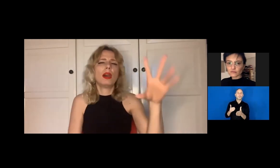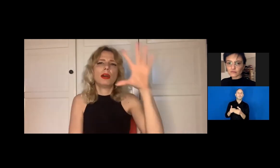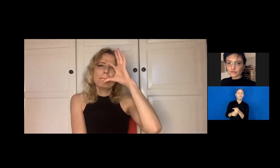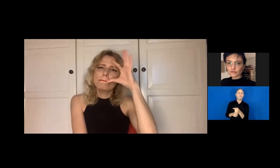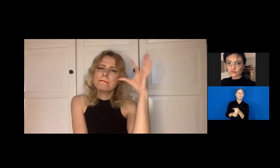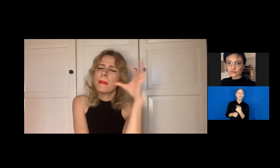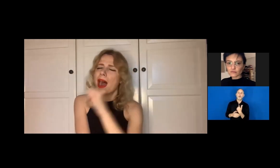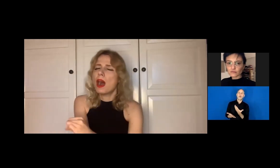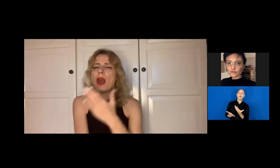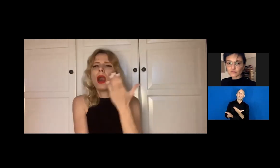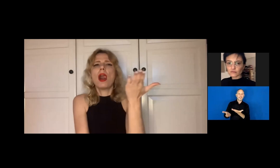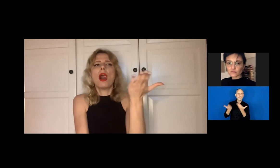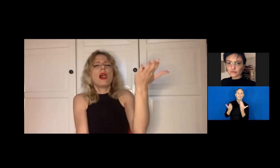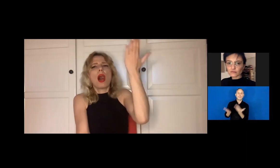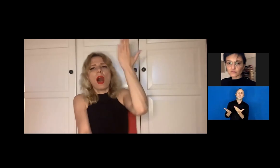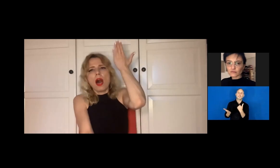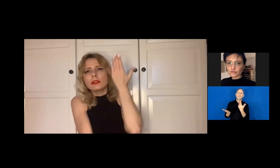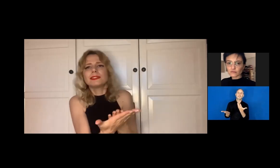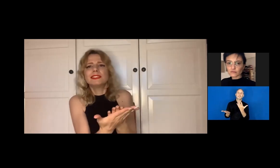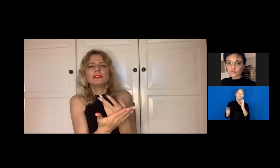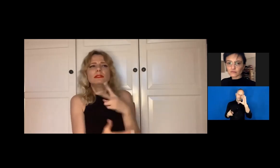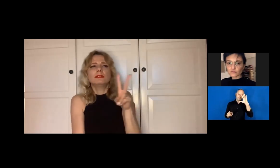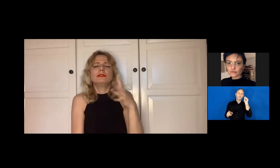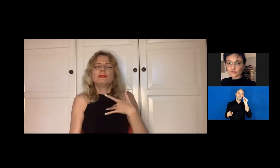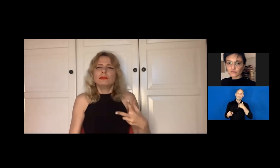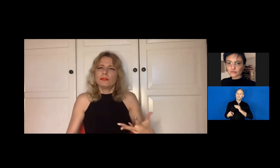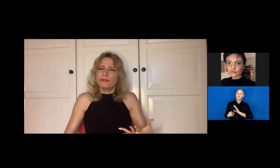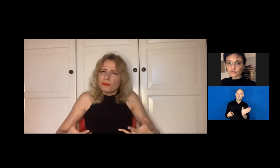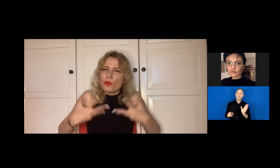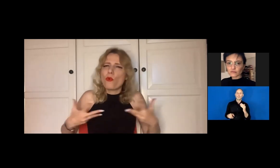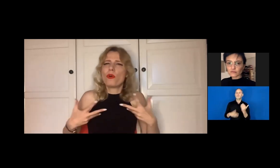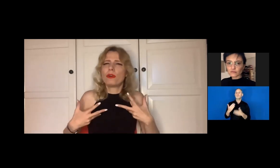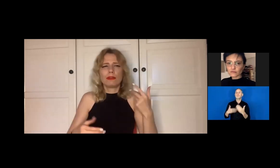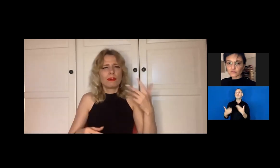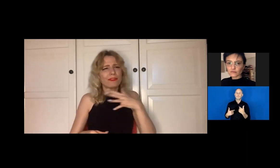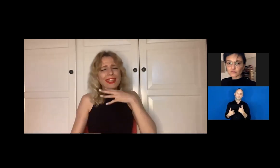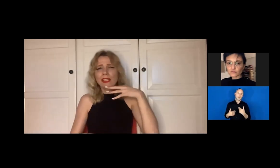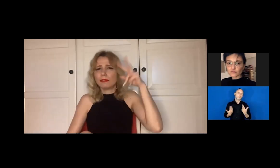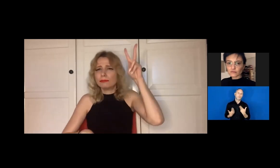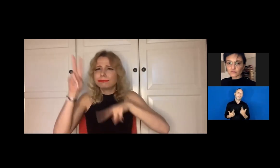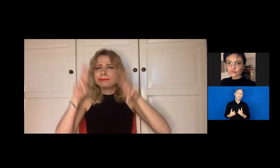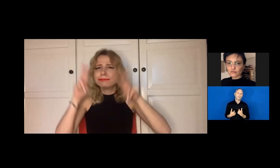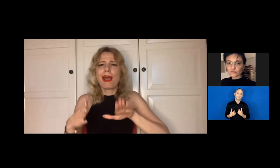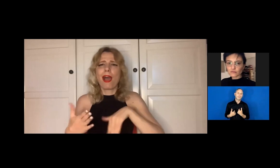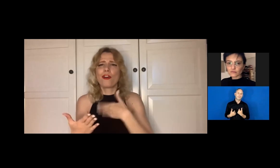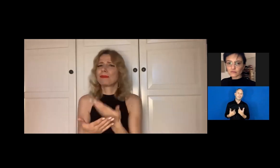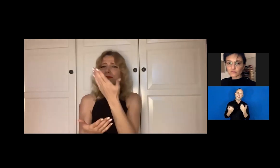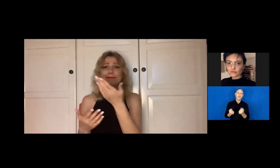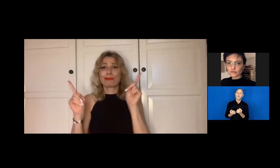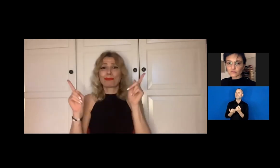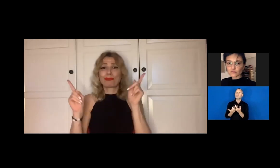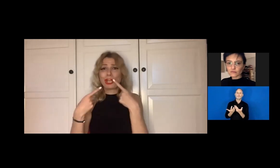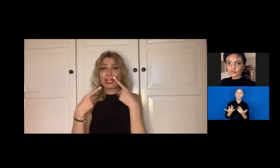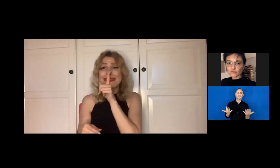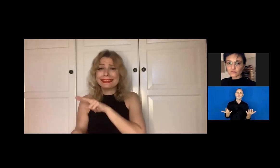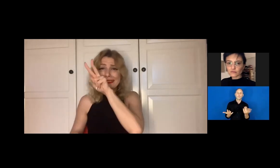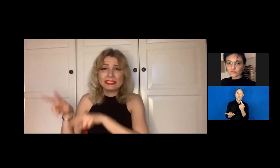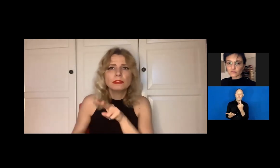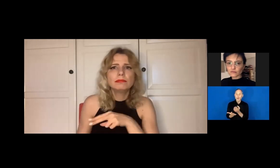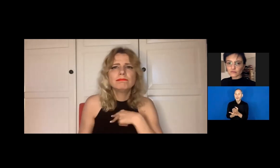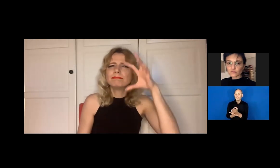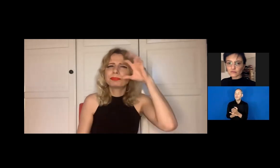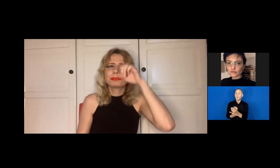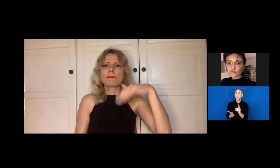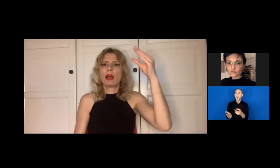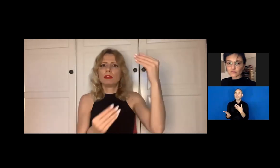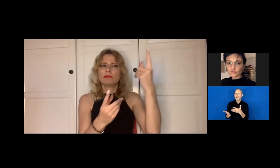And once I saw that, I was overjoyed because you... Like through this interpretation,